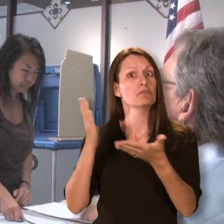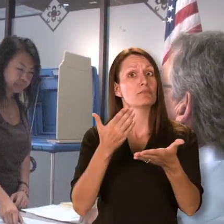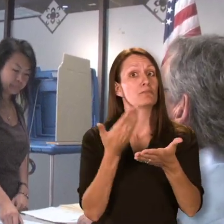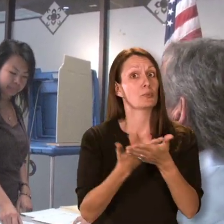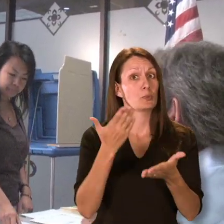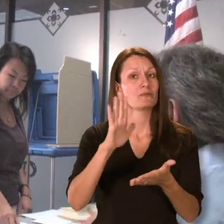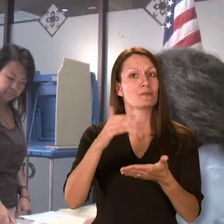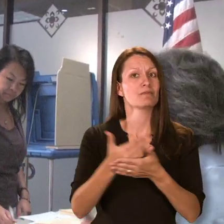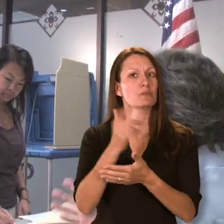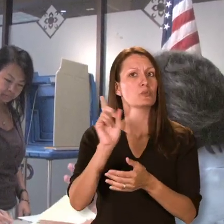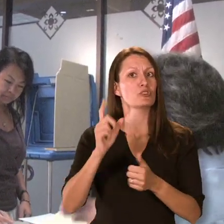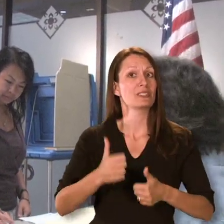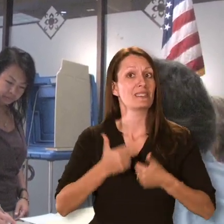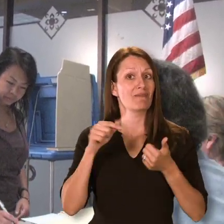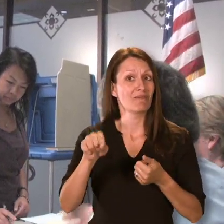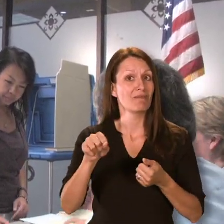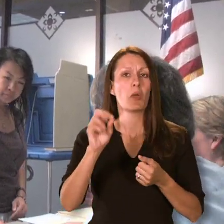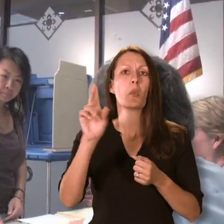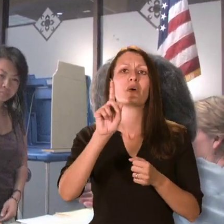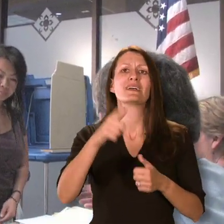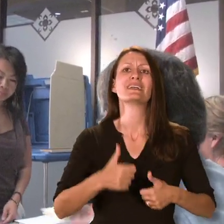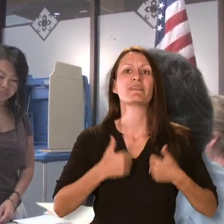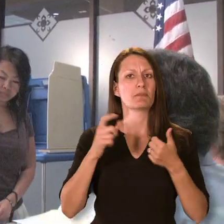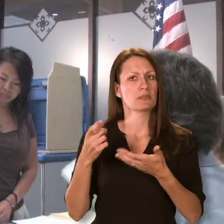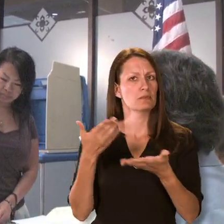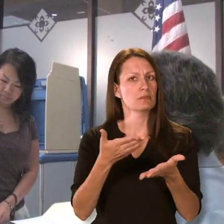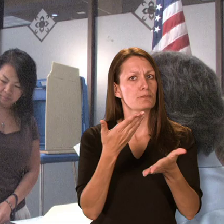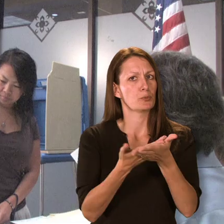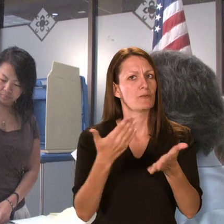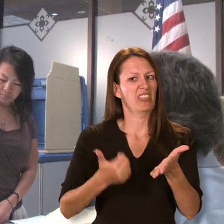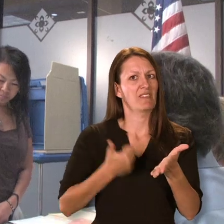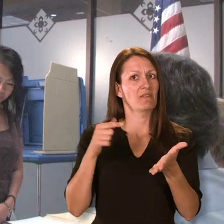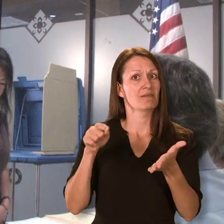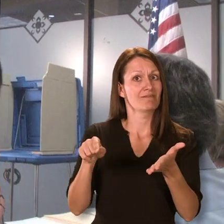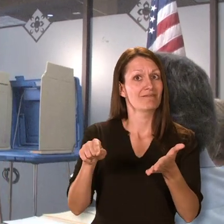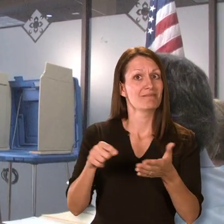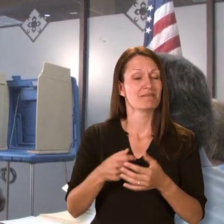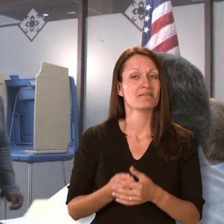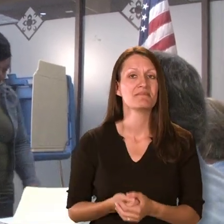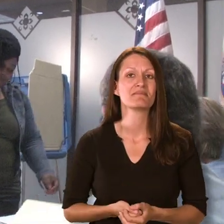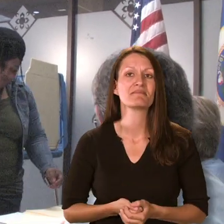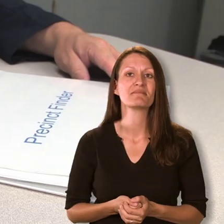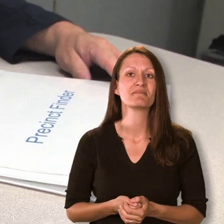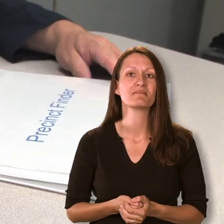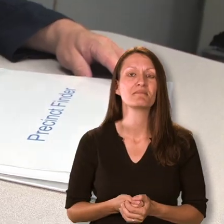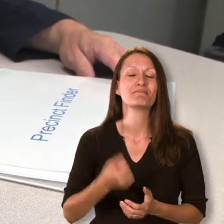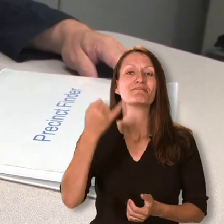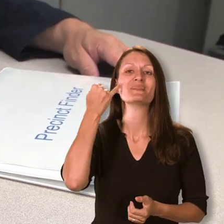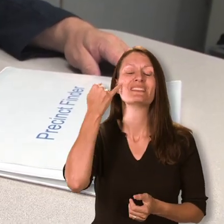Be sure to bring proof of your residence.